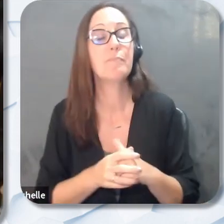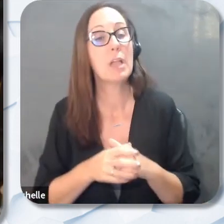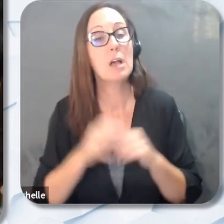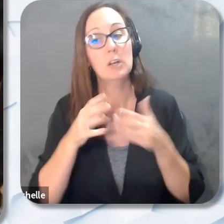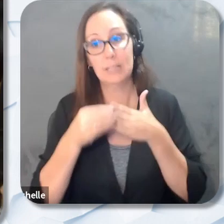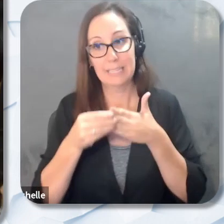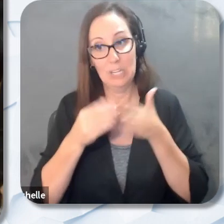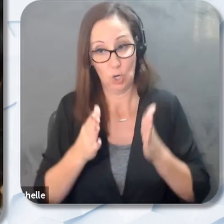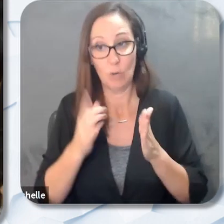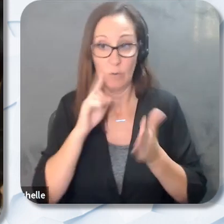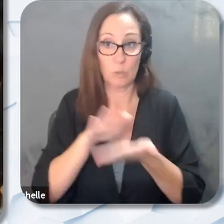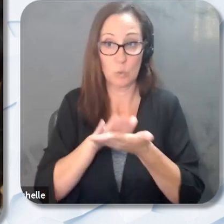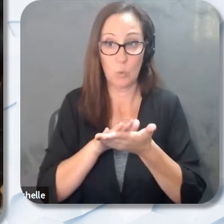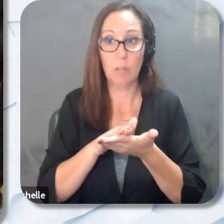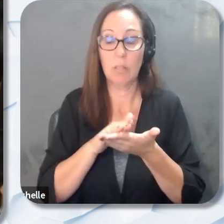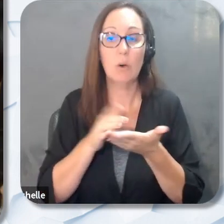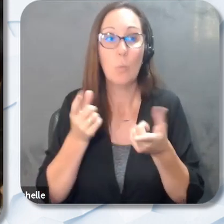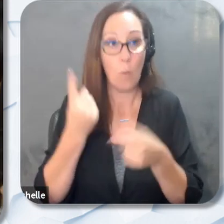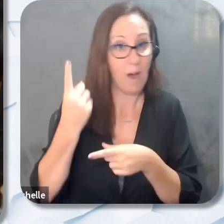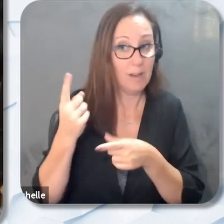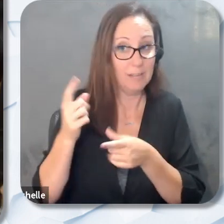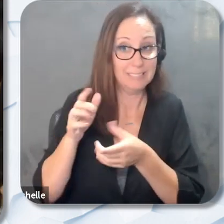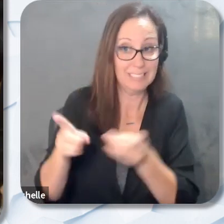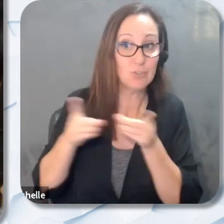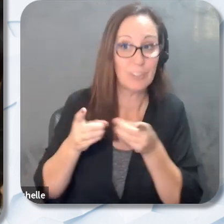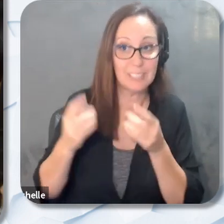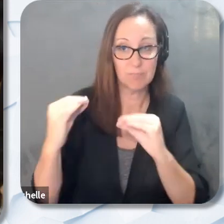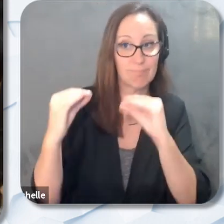training and the past his friends, no unified school district behind an early learning